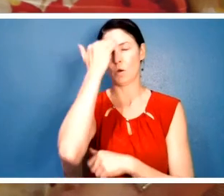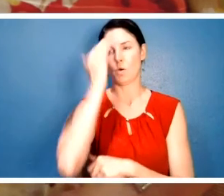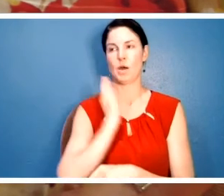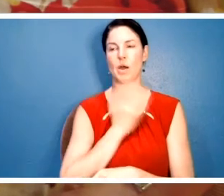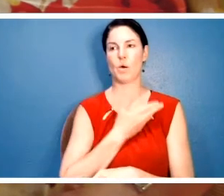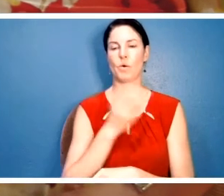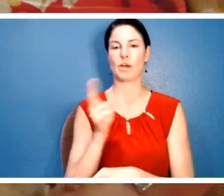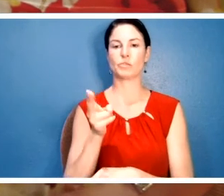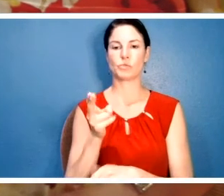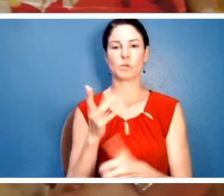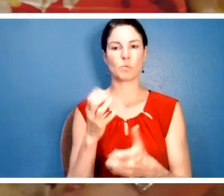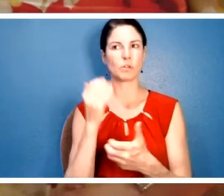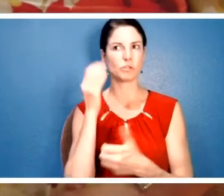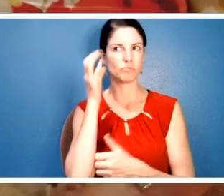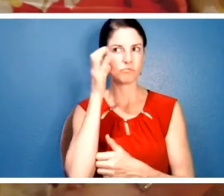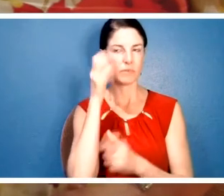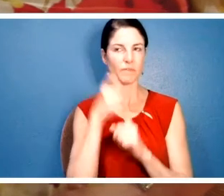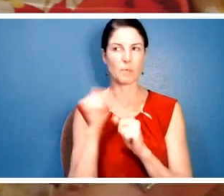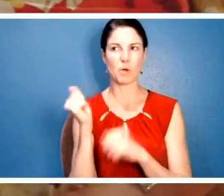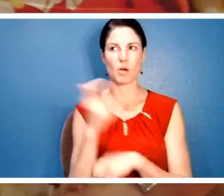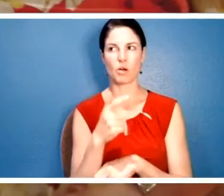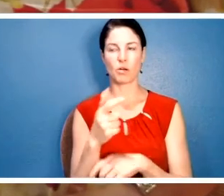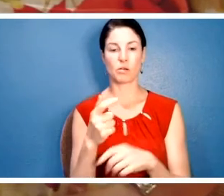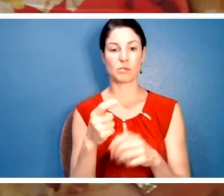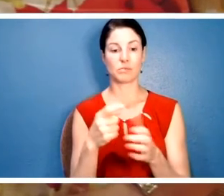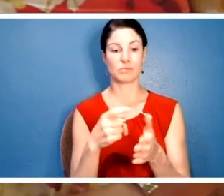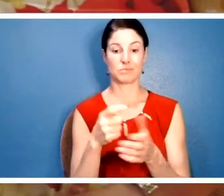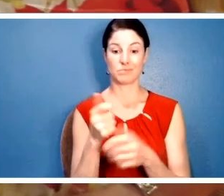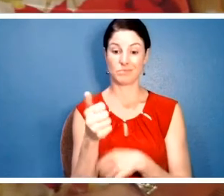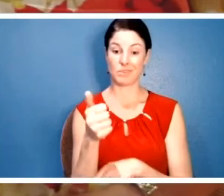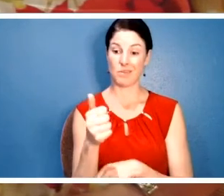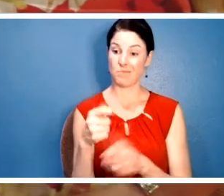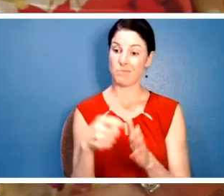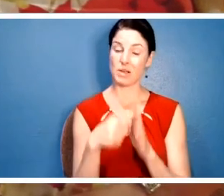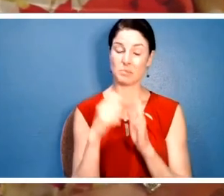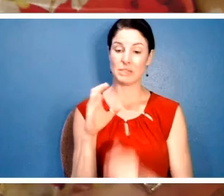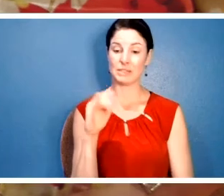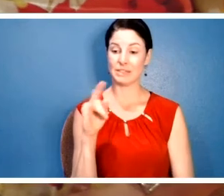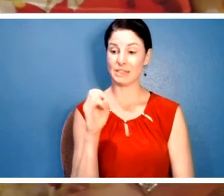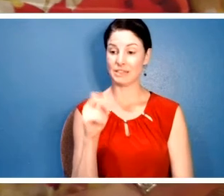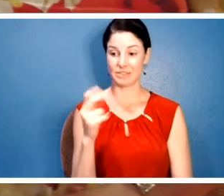SacGov: So correct, you do not have to be a citizen there's, not even a requirement regarding a residency status.